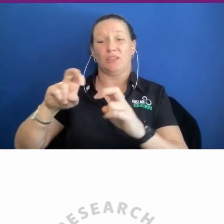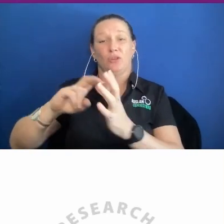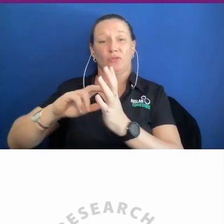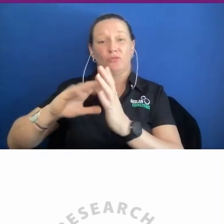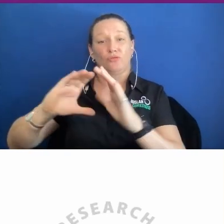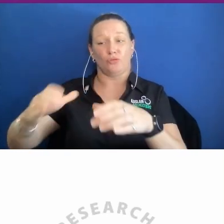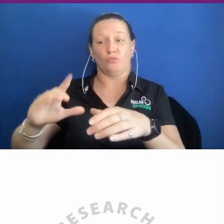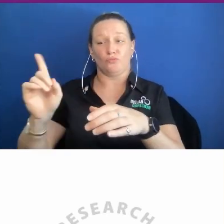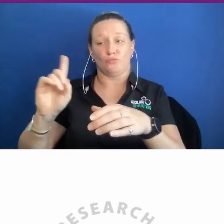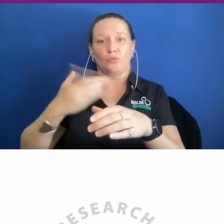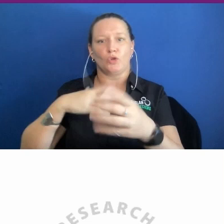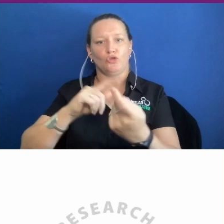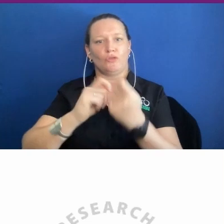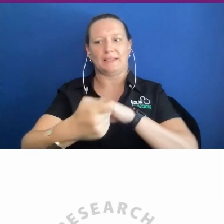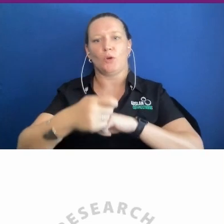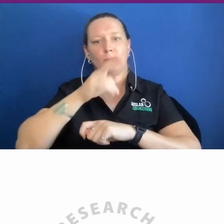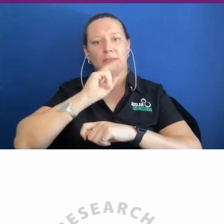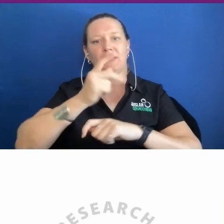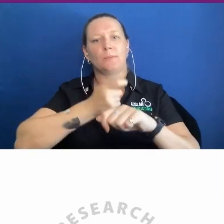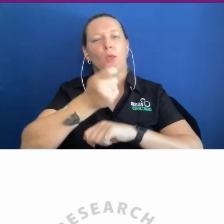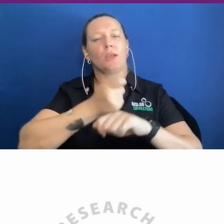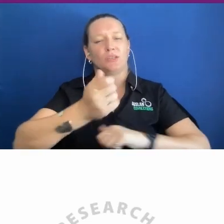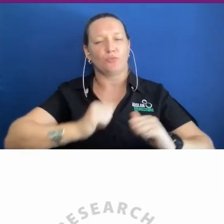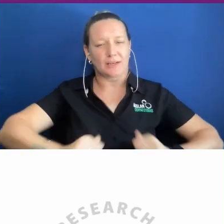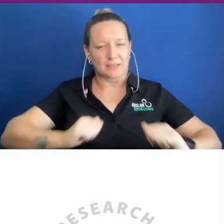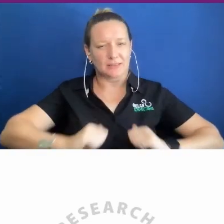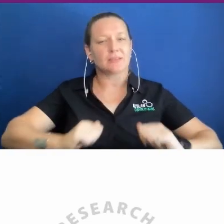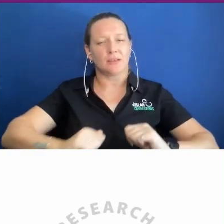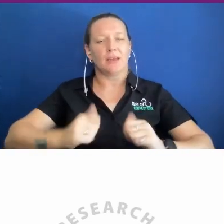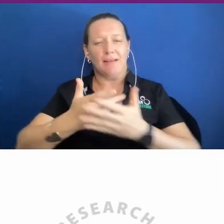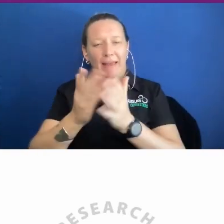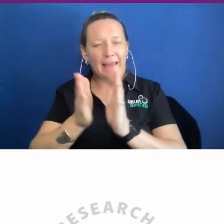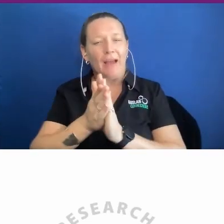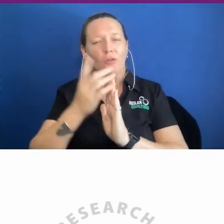by identifying and targeting the underlying causes of developmental speech and language disorders.